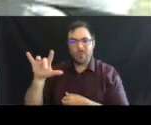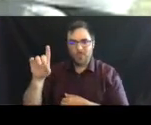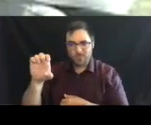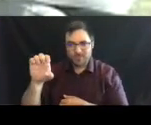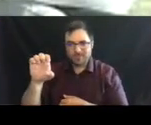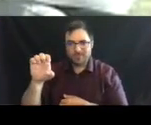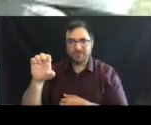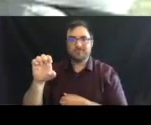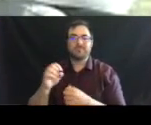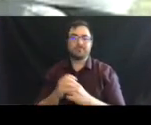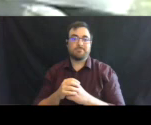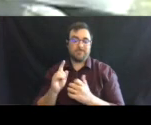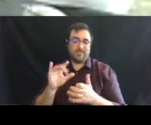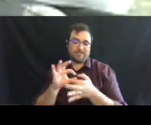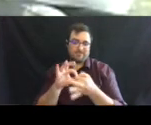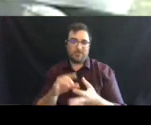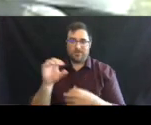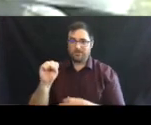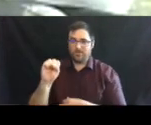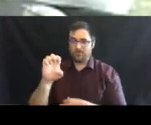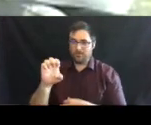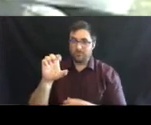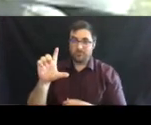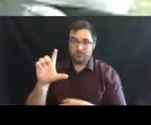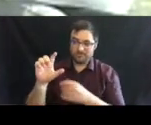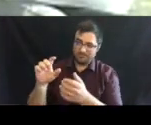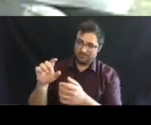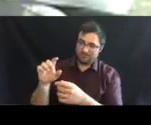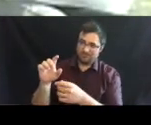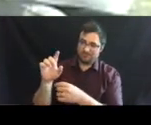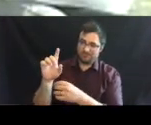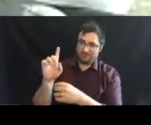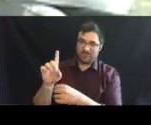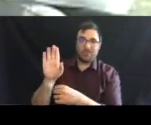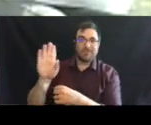So that's where that social emotional development specialist becomes so critical to the model.